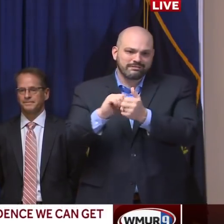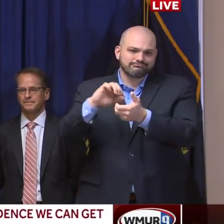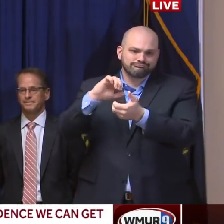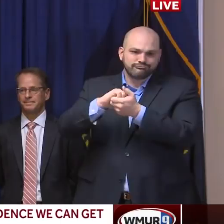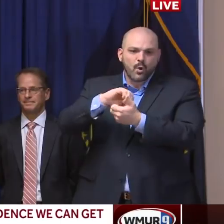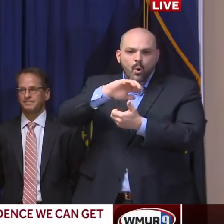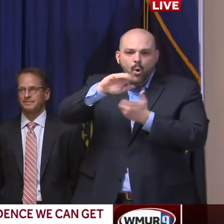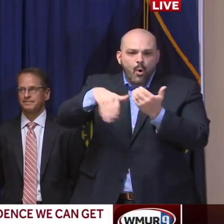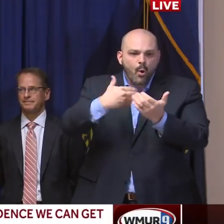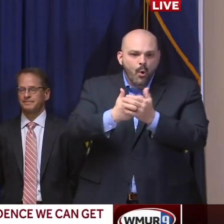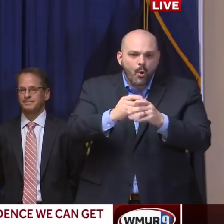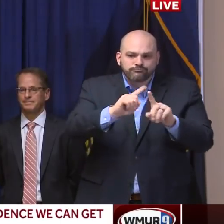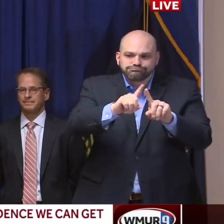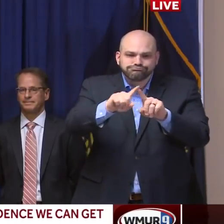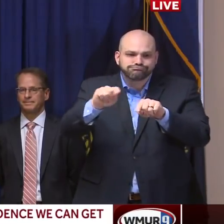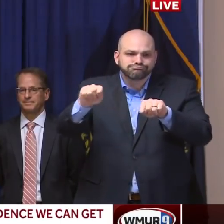INDIRECT EFFECTS THAT CAN COME WITH IT.